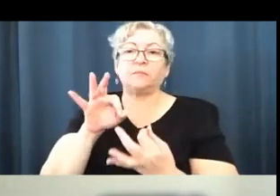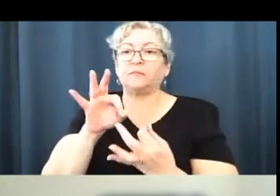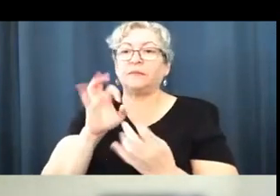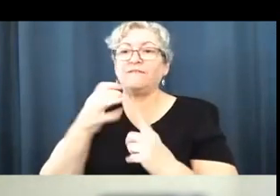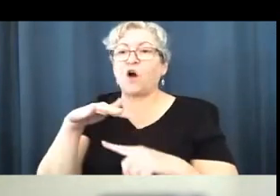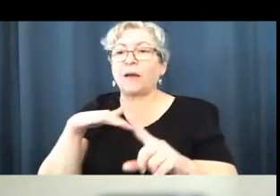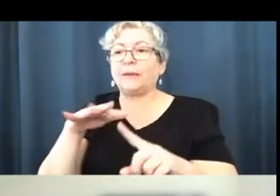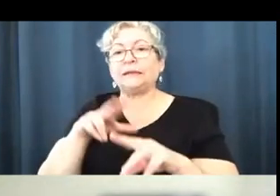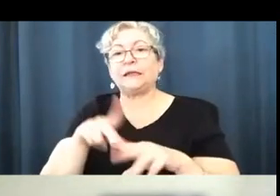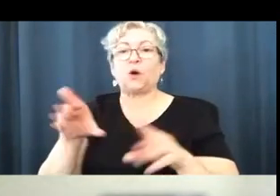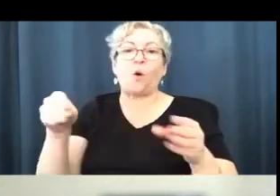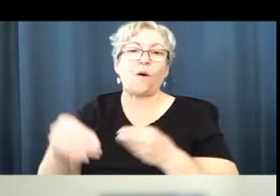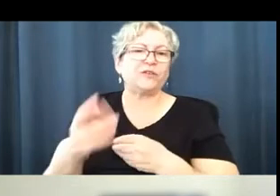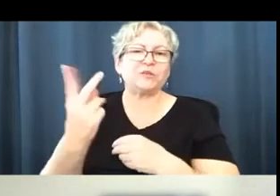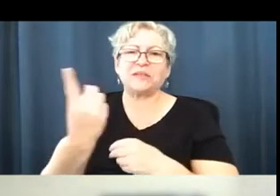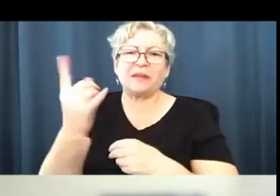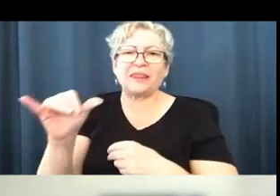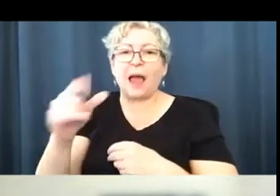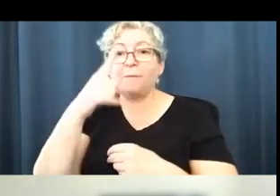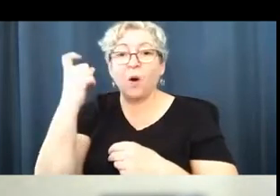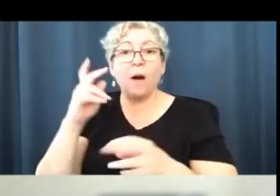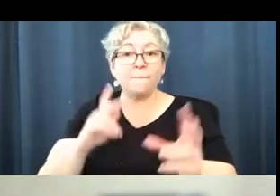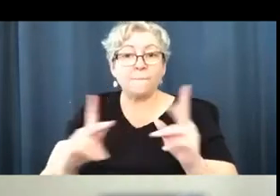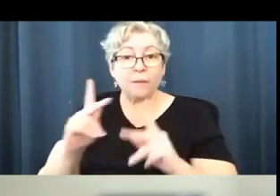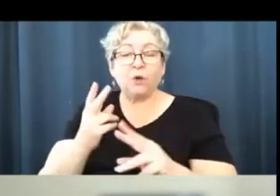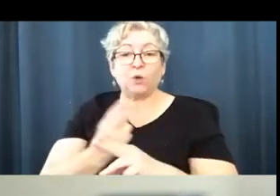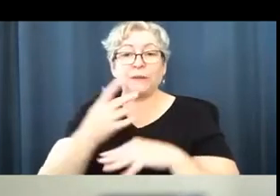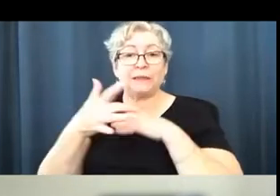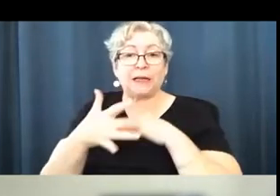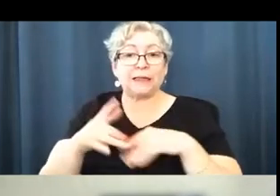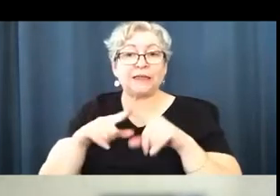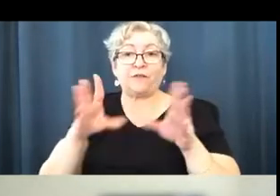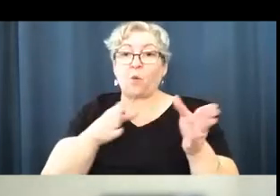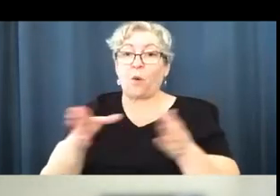sitting at your office or something like that because people use technology differently than what you're expecting.